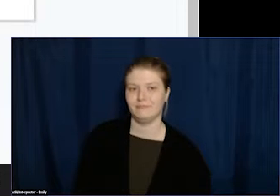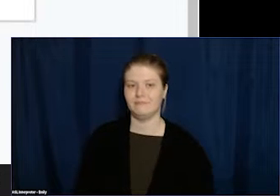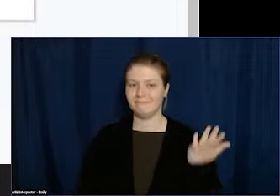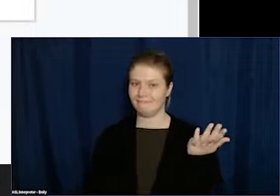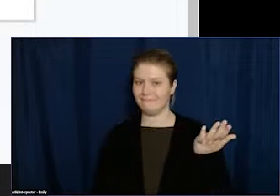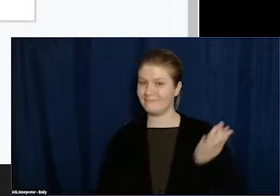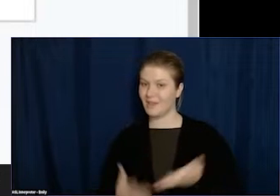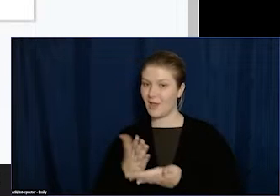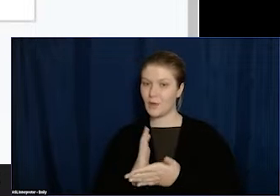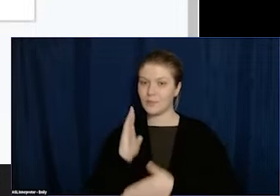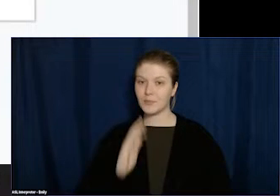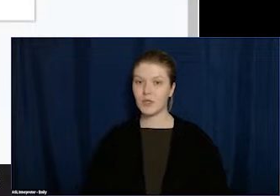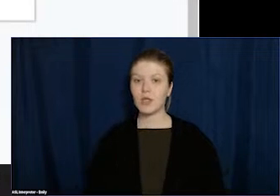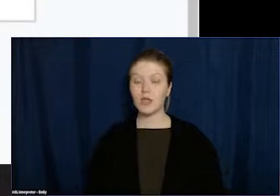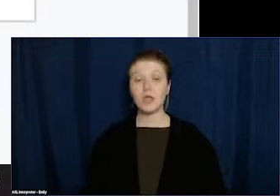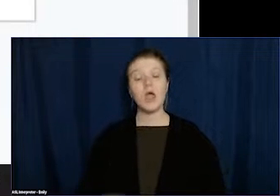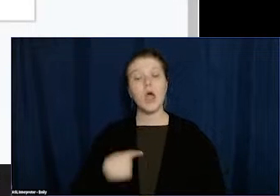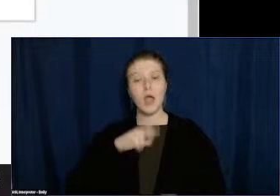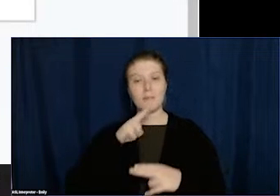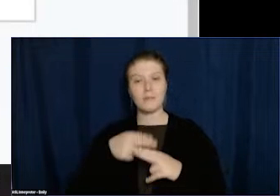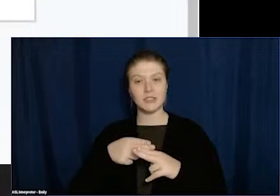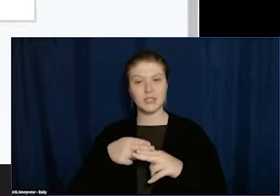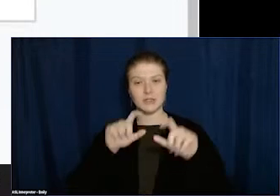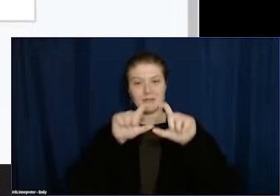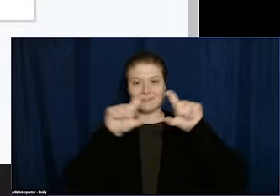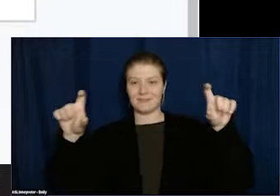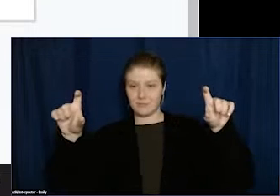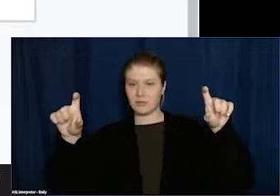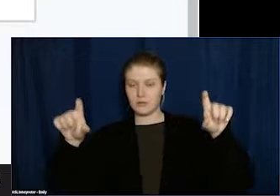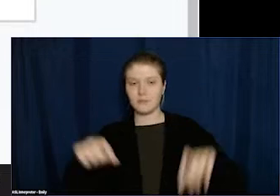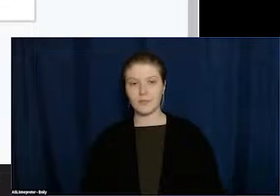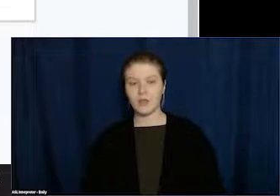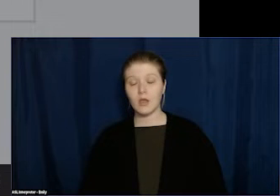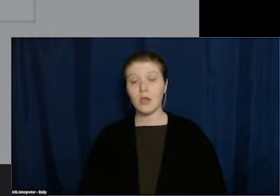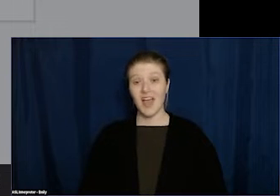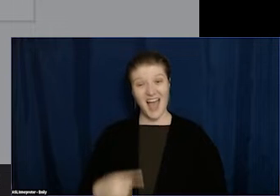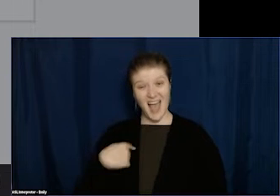All right. And I mentioned line spacing. I do want to touch upon that because it is a commonly asked question.